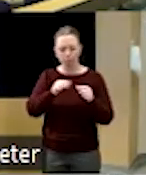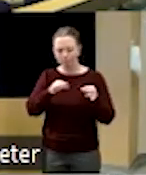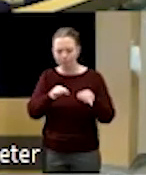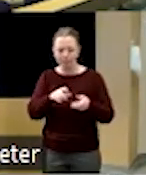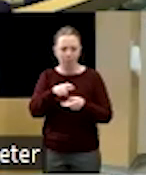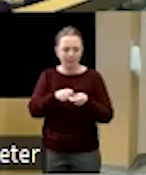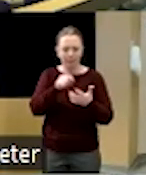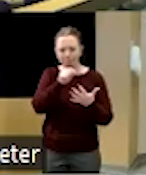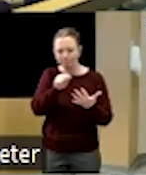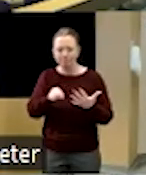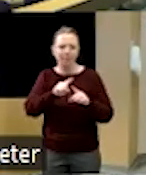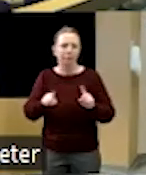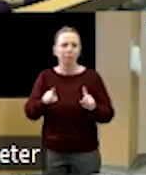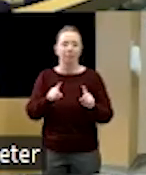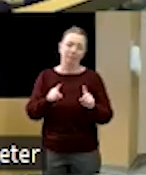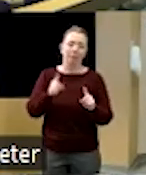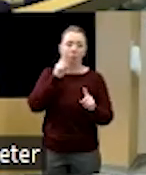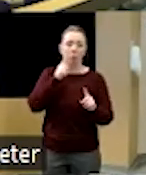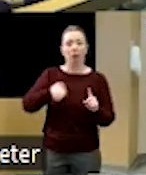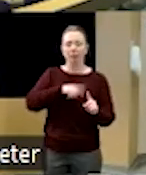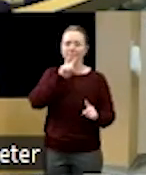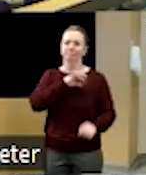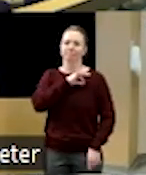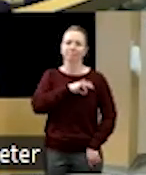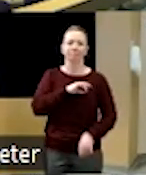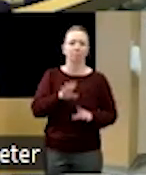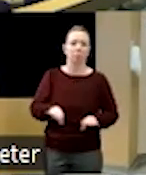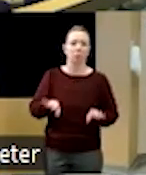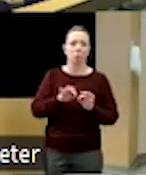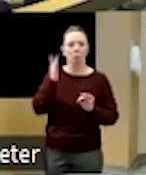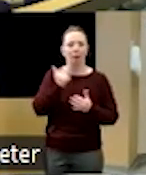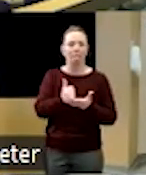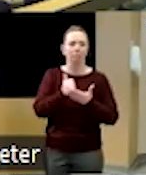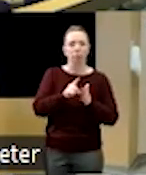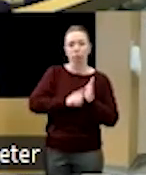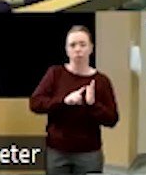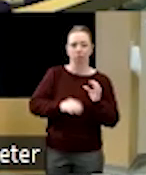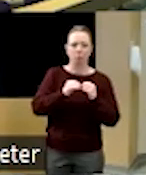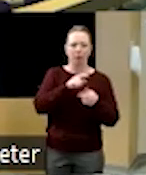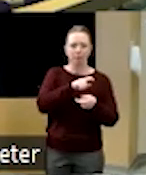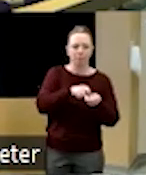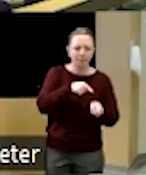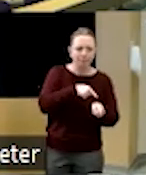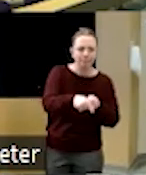important because we can better do research and also we can better argue with Healthcare provide